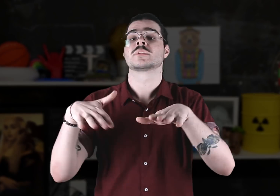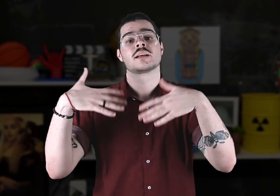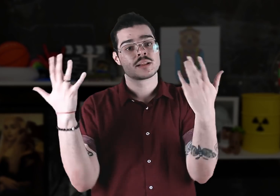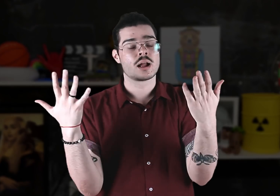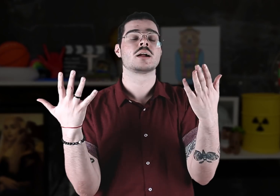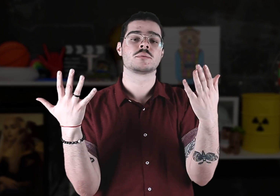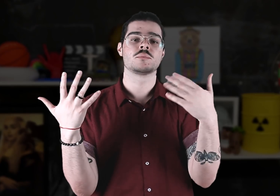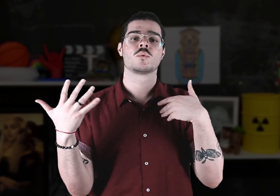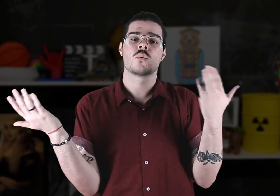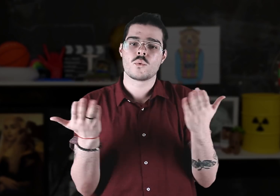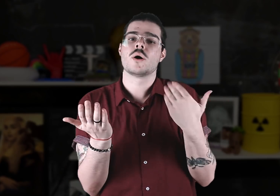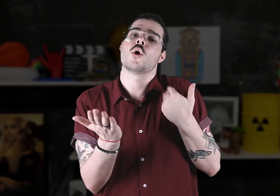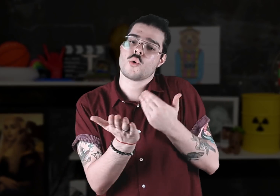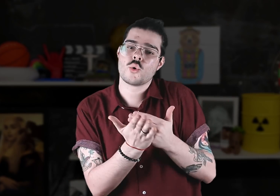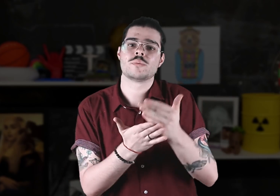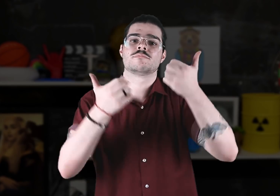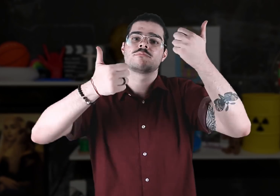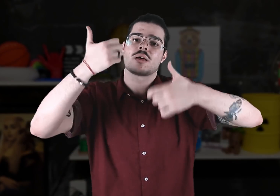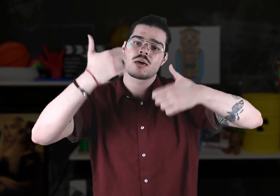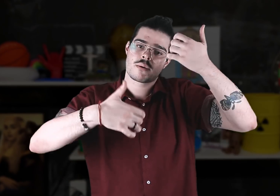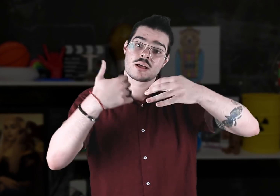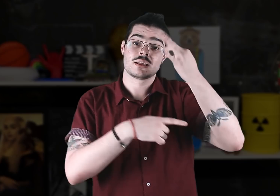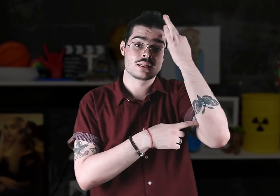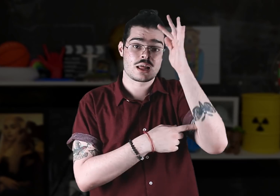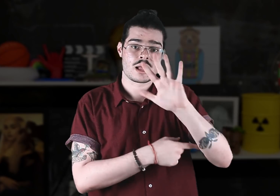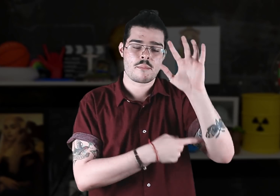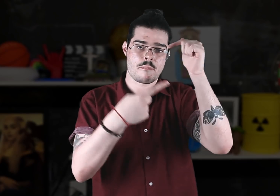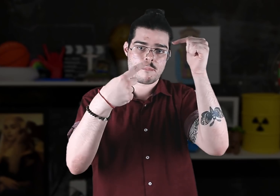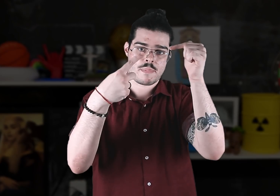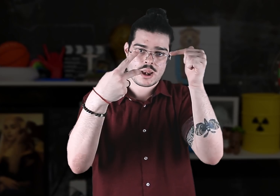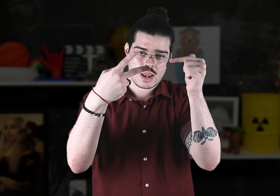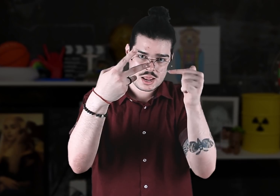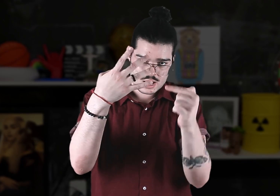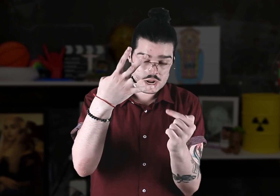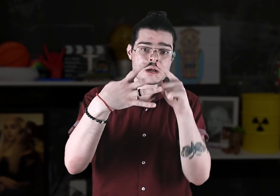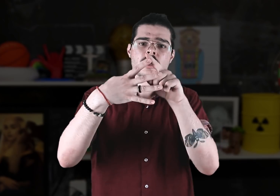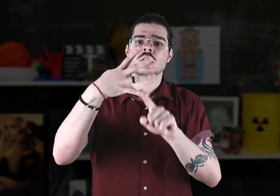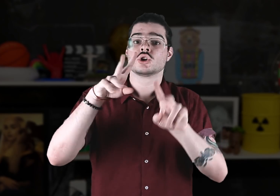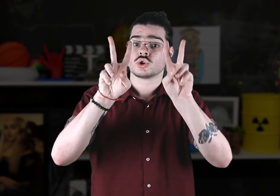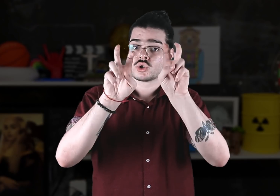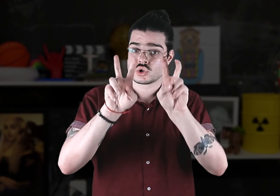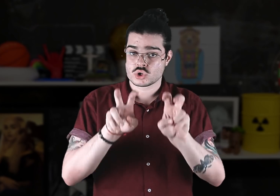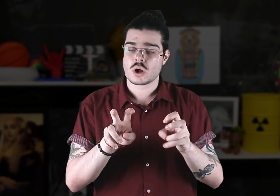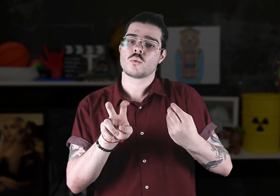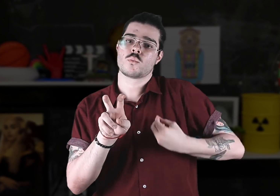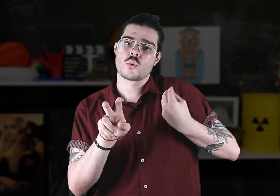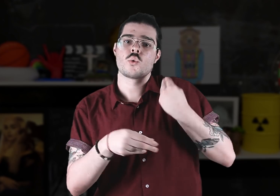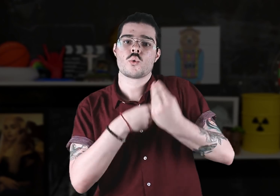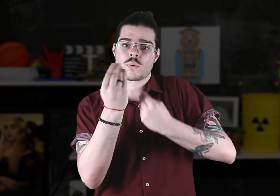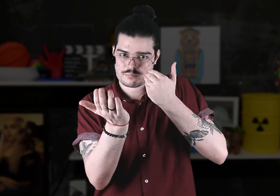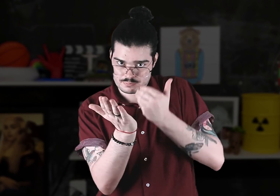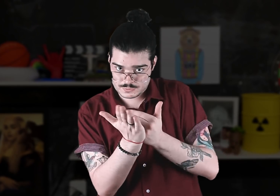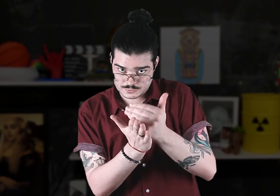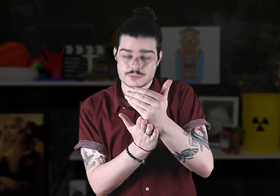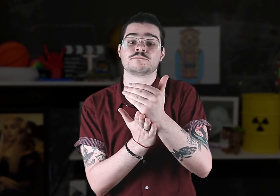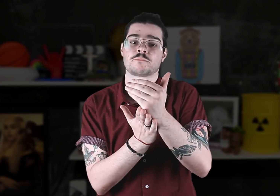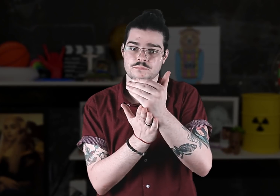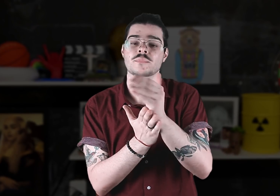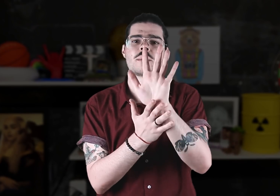So, let's start with the theories about the origin of life ...